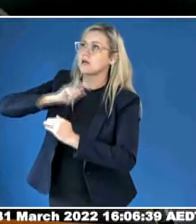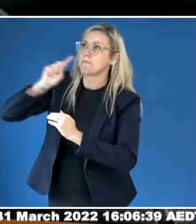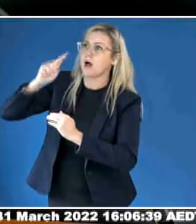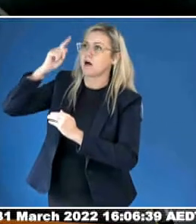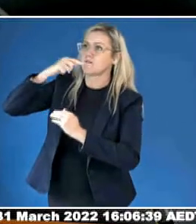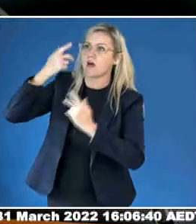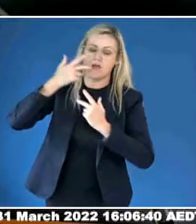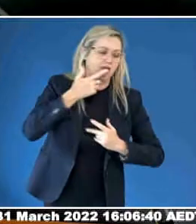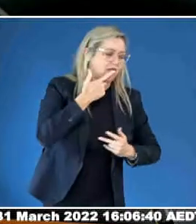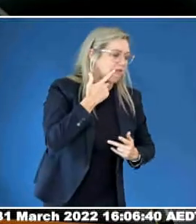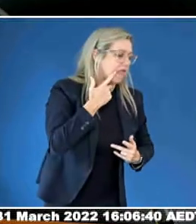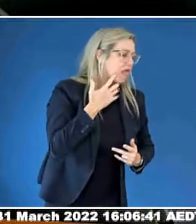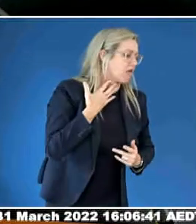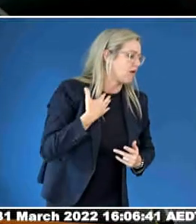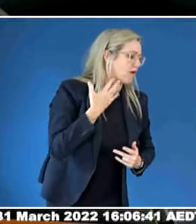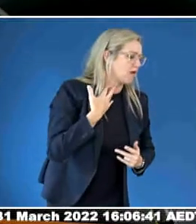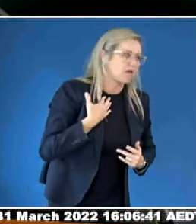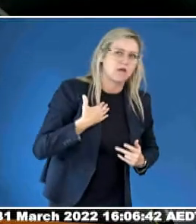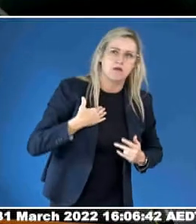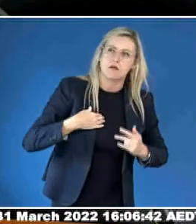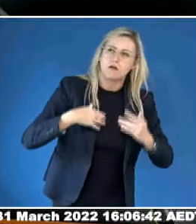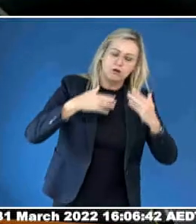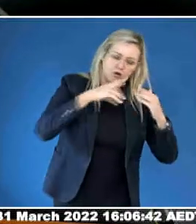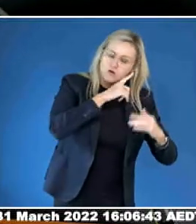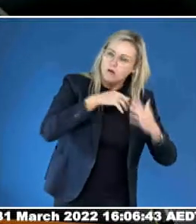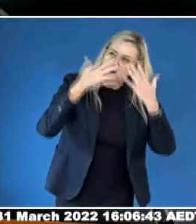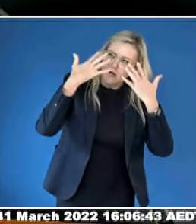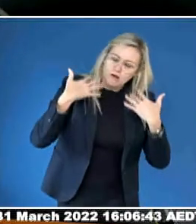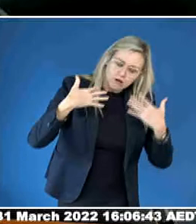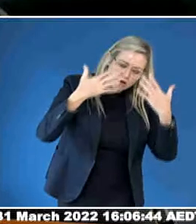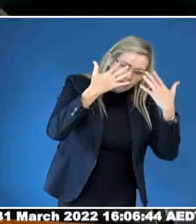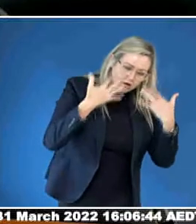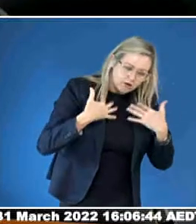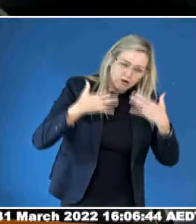The tears of the innocent stain the ground, and her world becomes black as he covers her like a burial shroud.